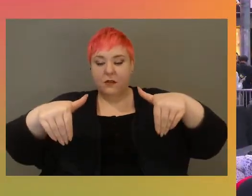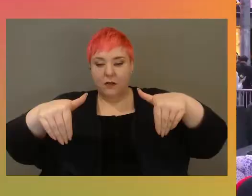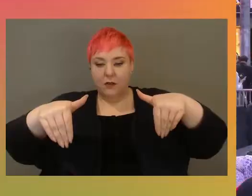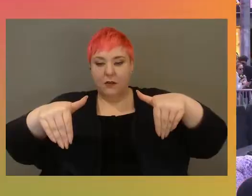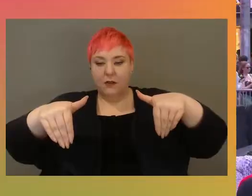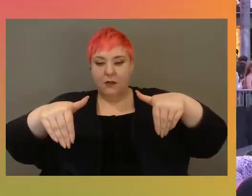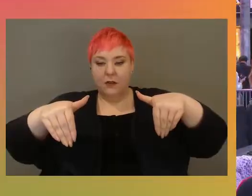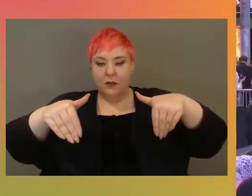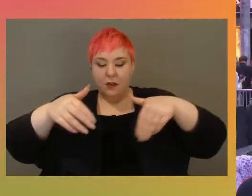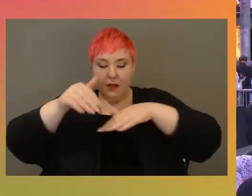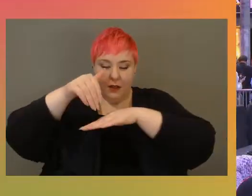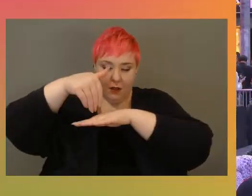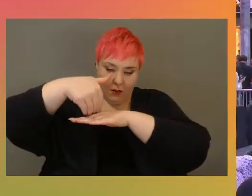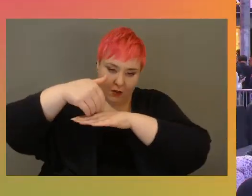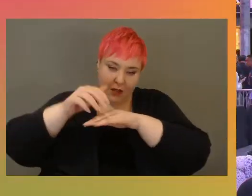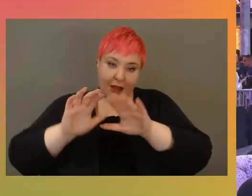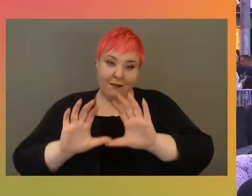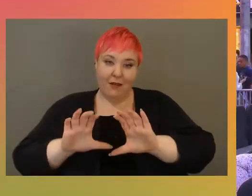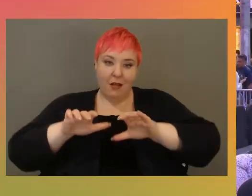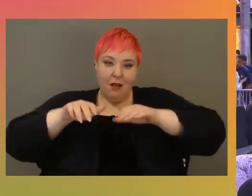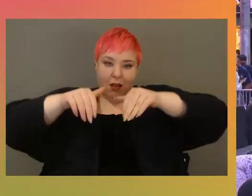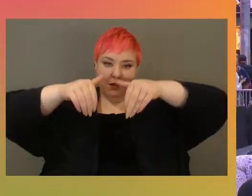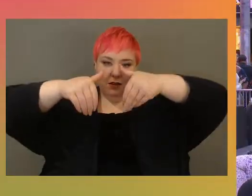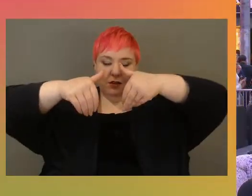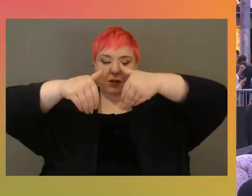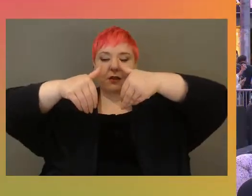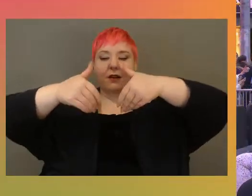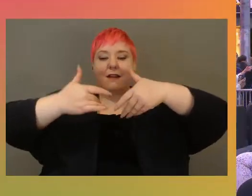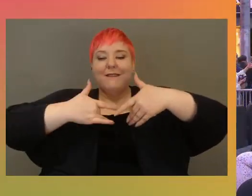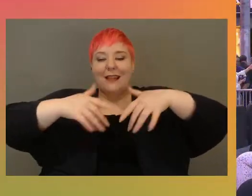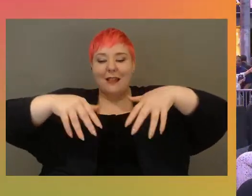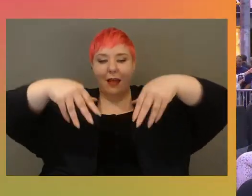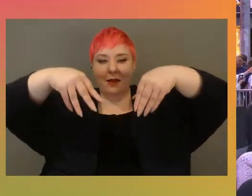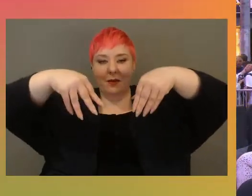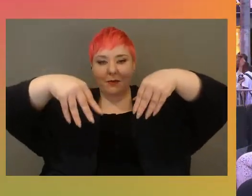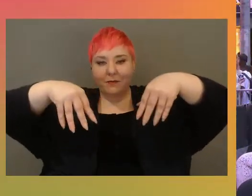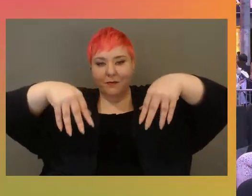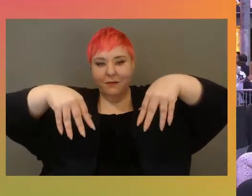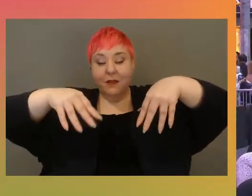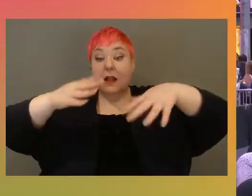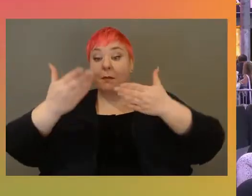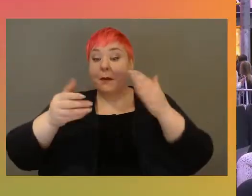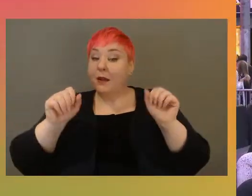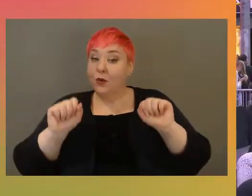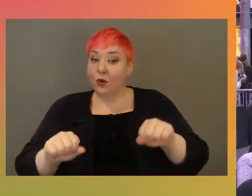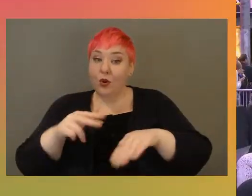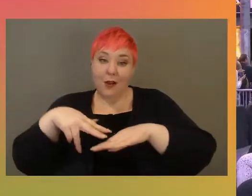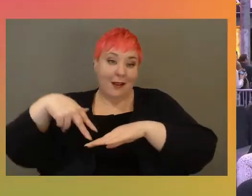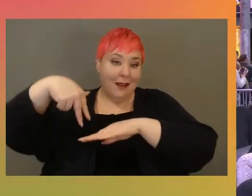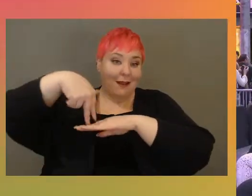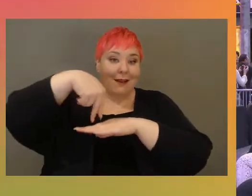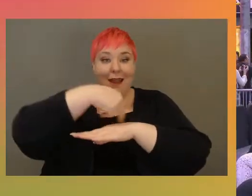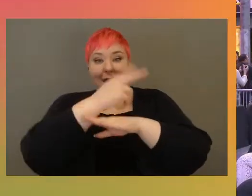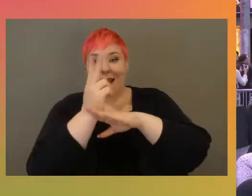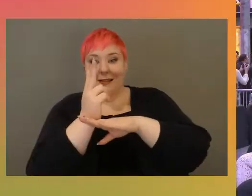, TO YOUR TOES, HUNCHED THE BACK, HOLLOW THE BELLY. LEANED